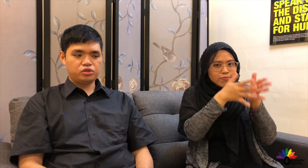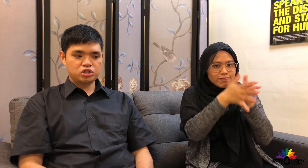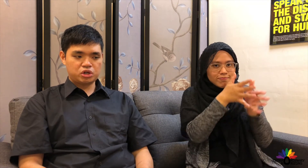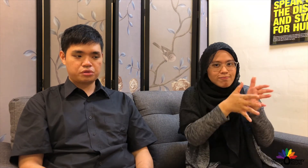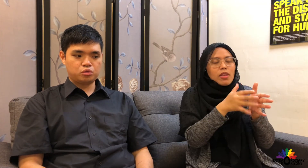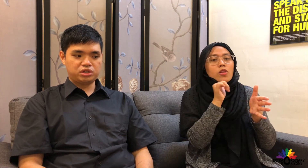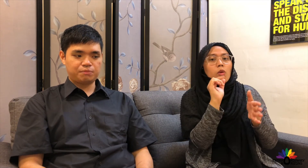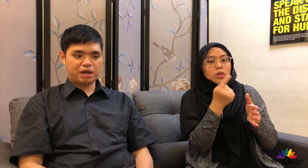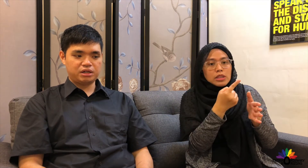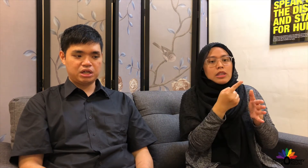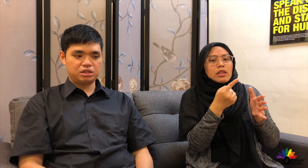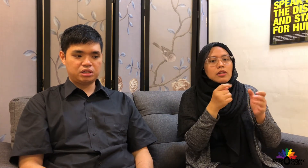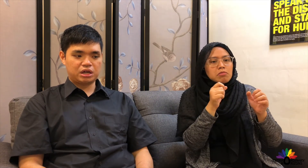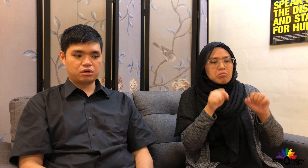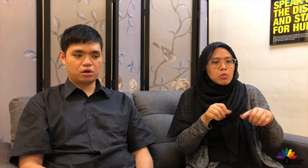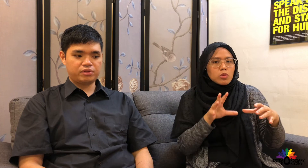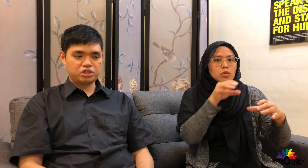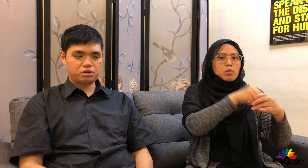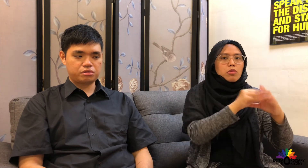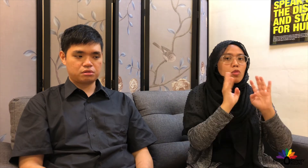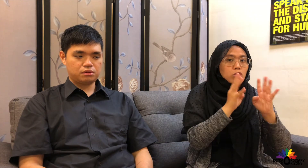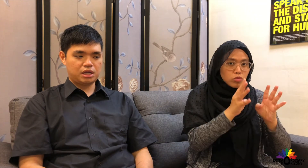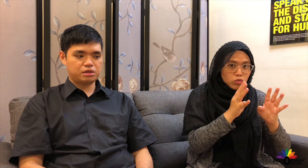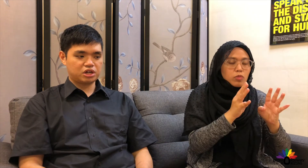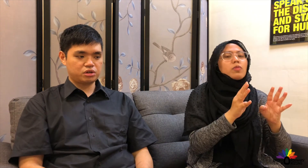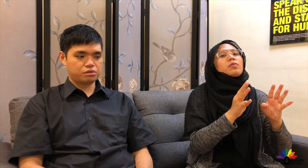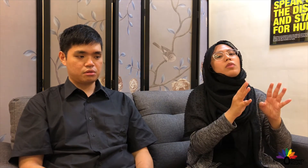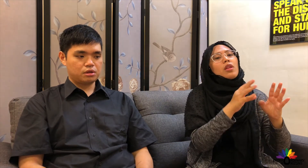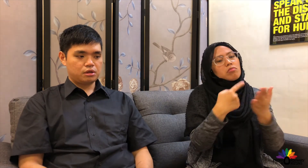not just to take part in their conversations and discussions,